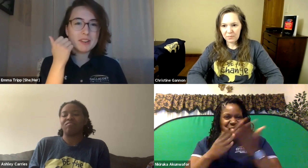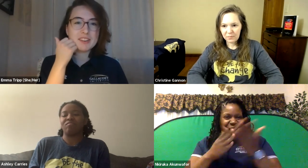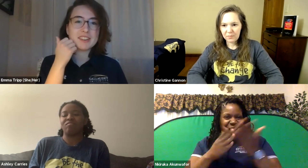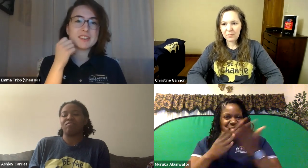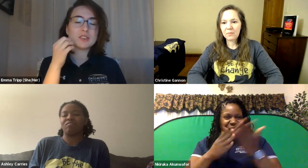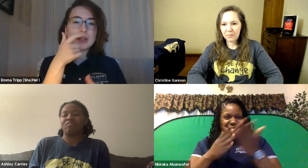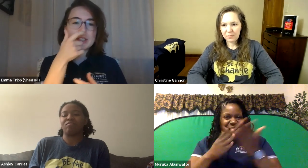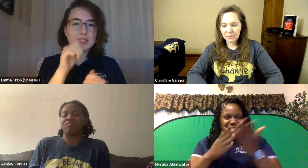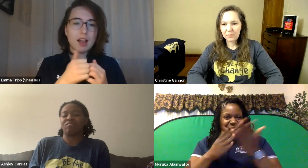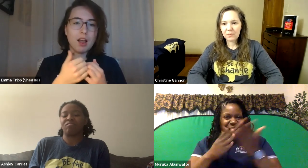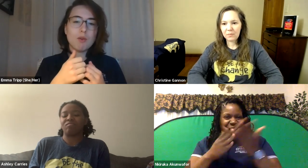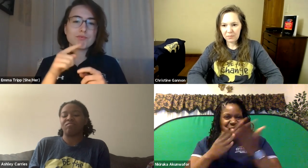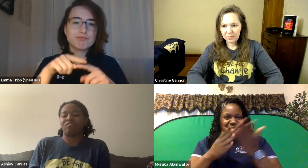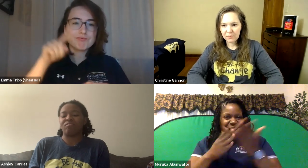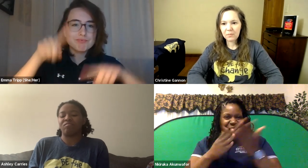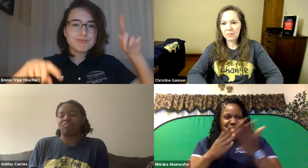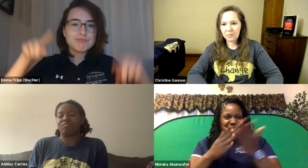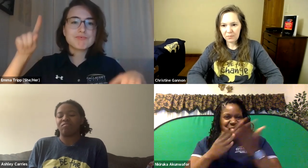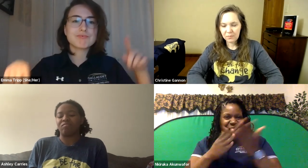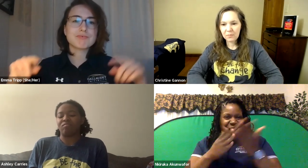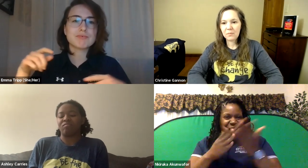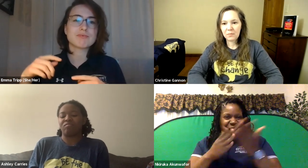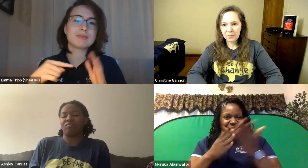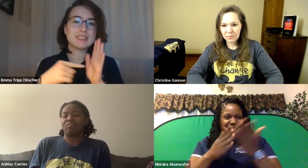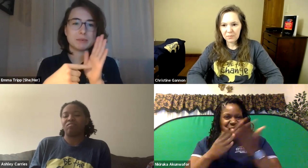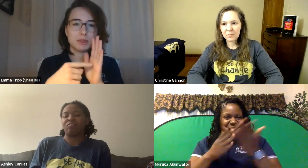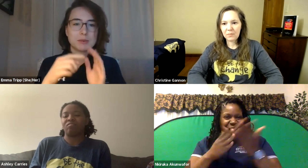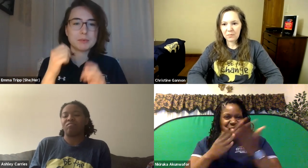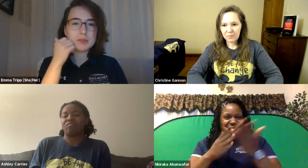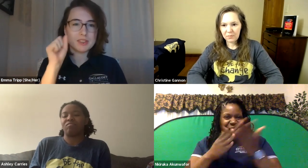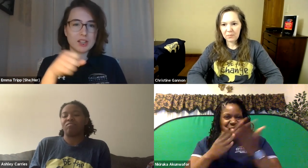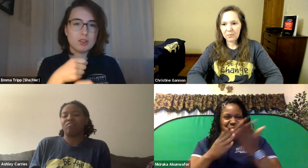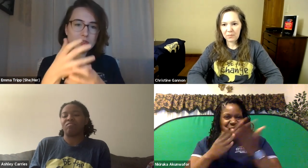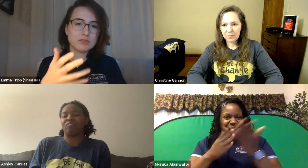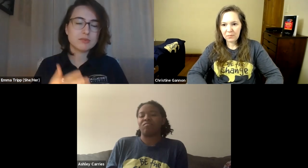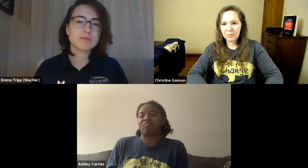It’s interesting how varying the symptoms caused by periods.